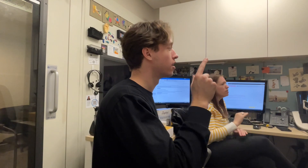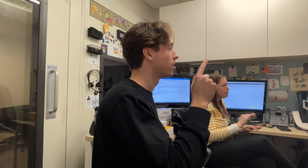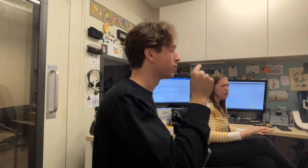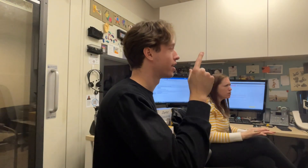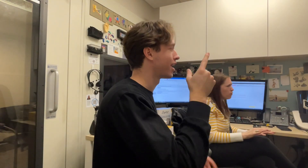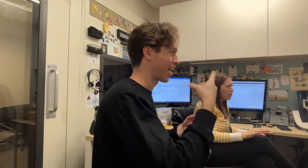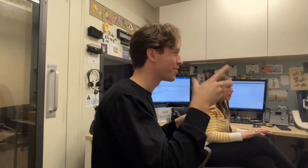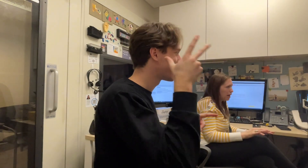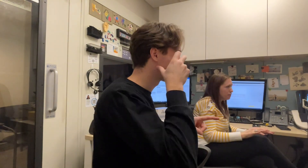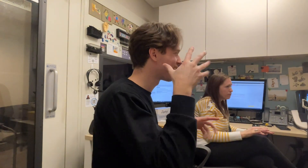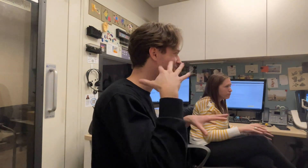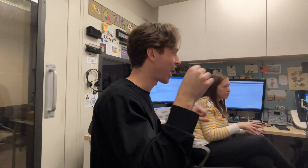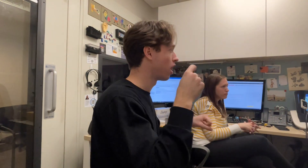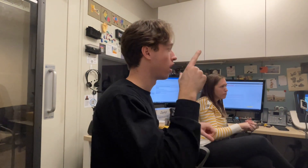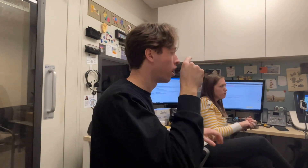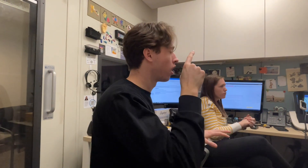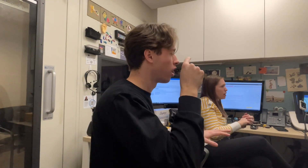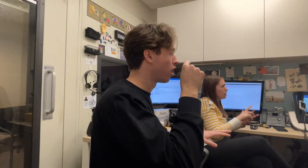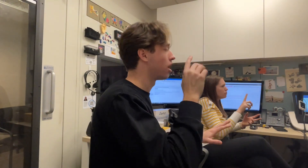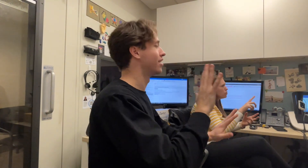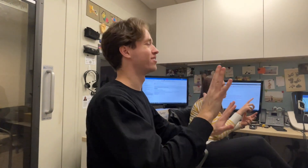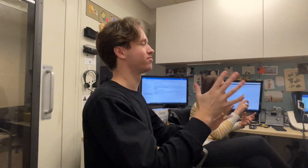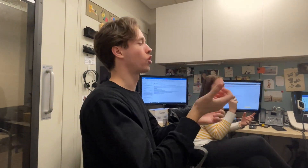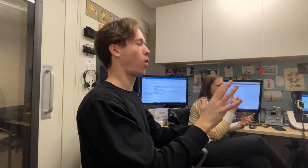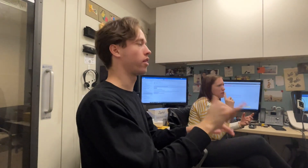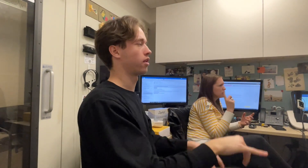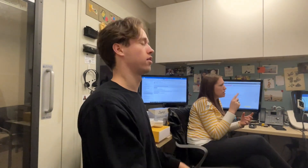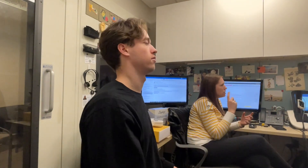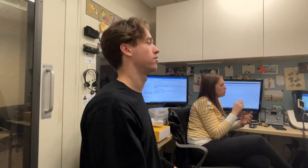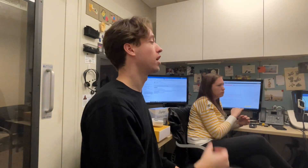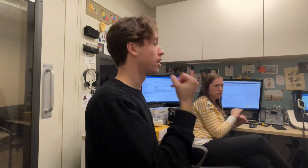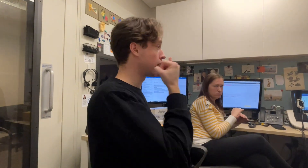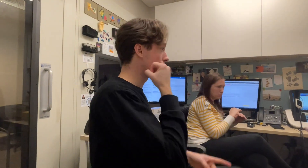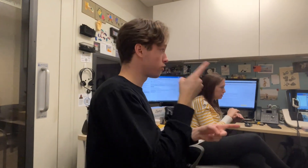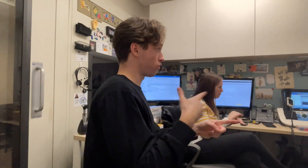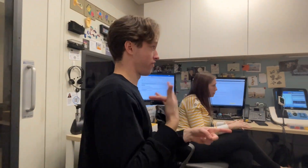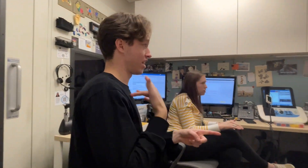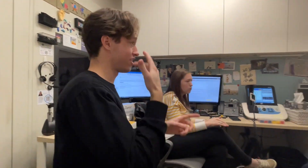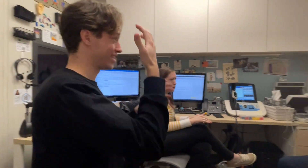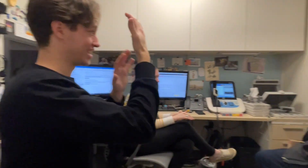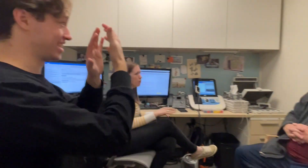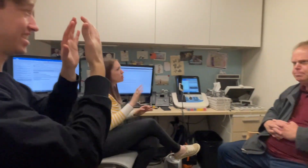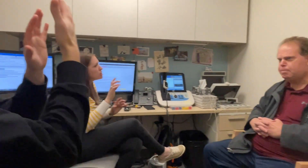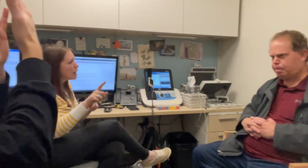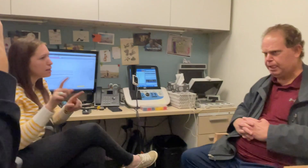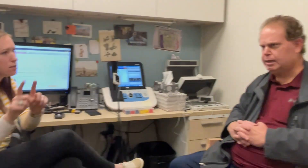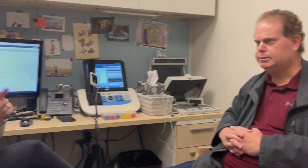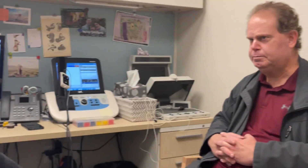definitely don't want that if you ever feel dizzy definitely don't want that which is not something